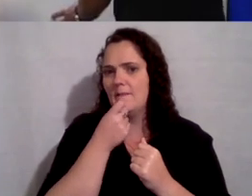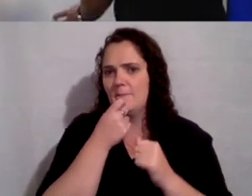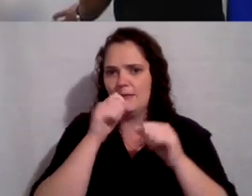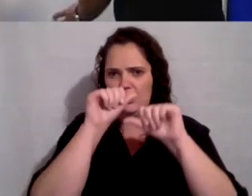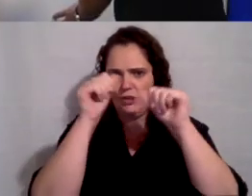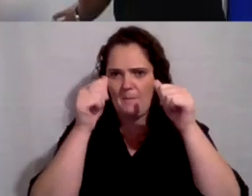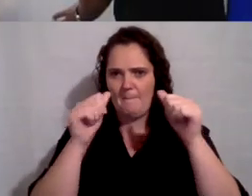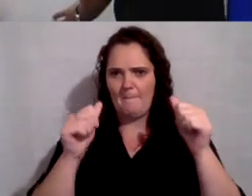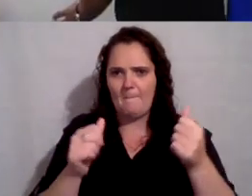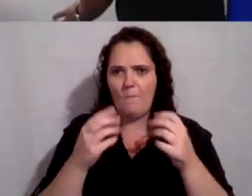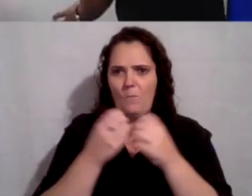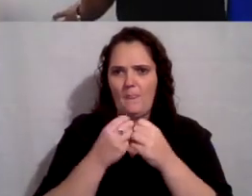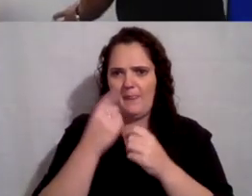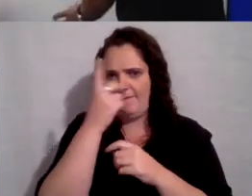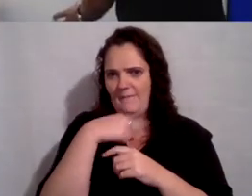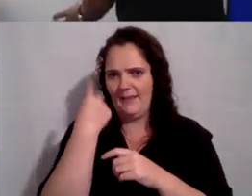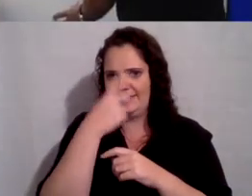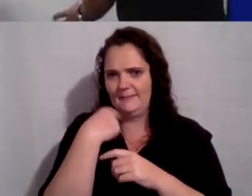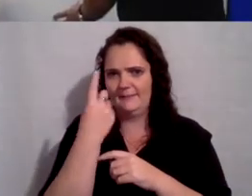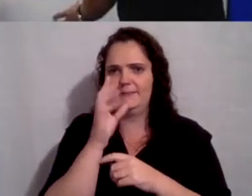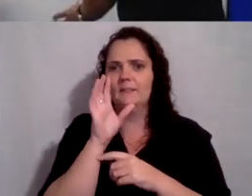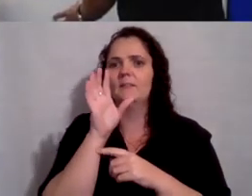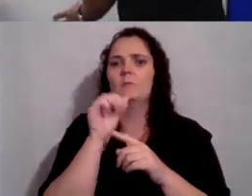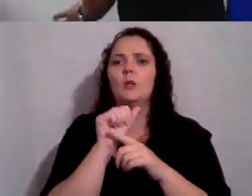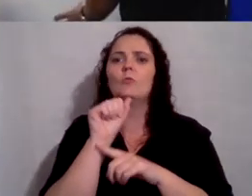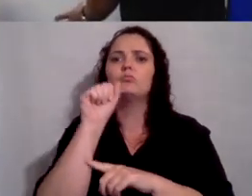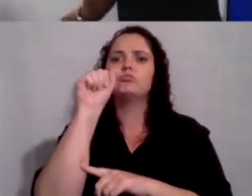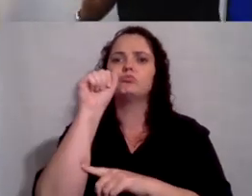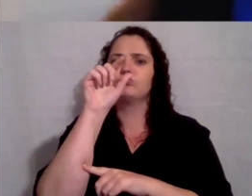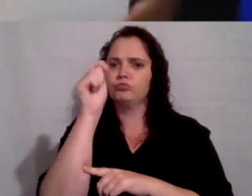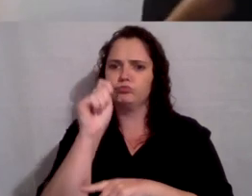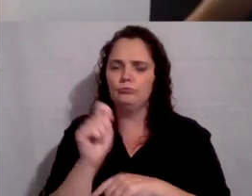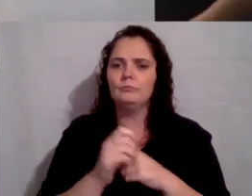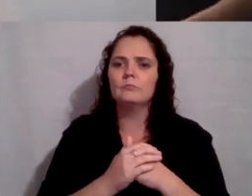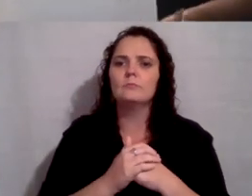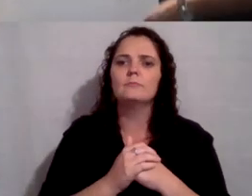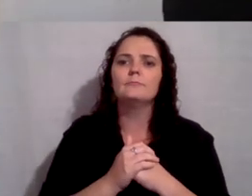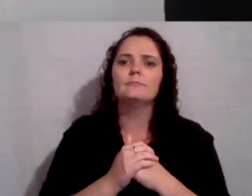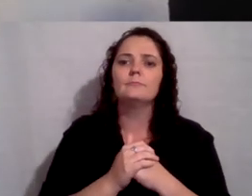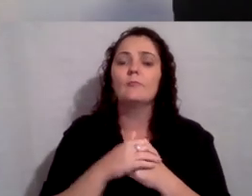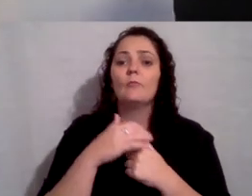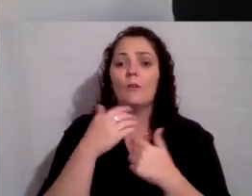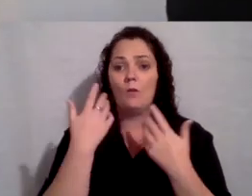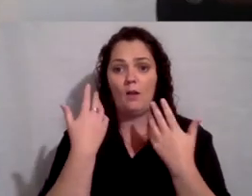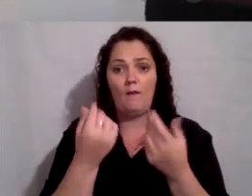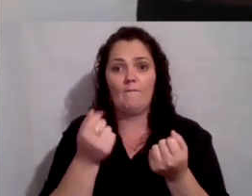okay so it goes right up there. Alright once I have that basic